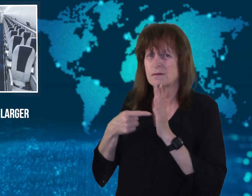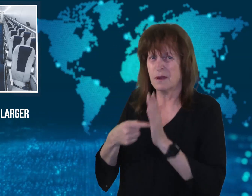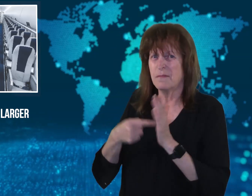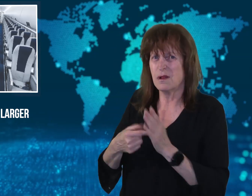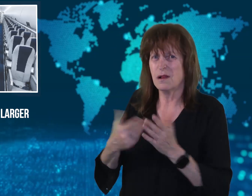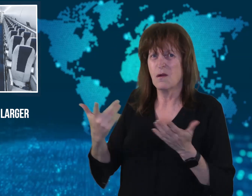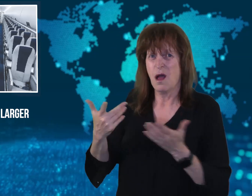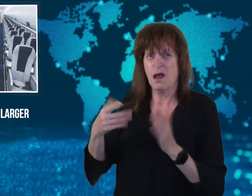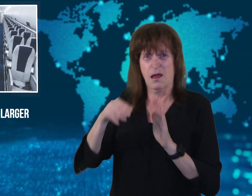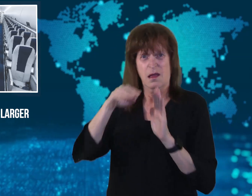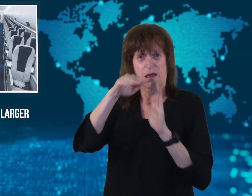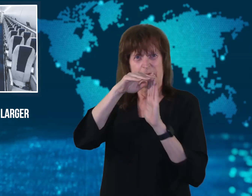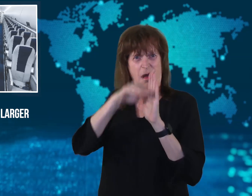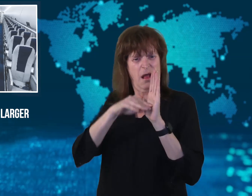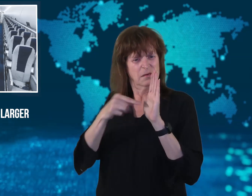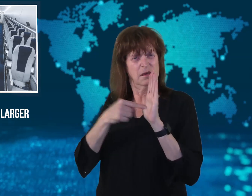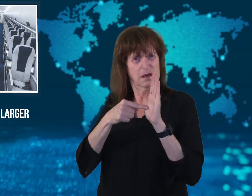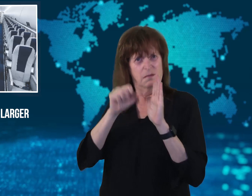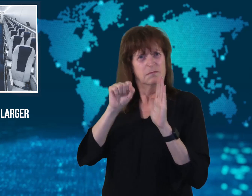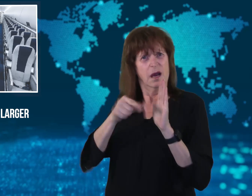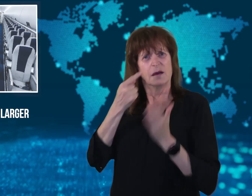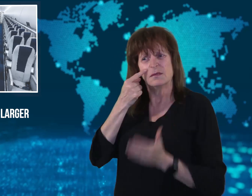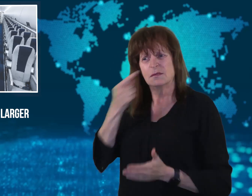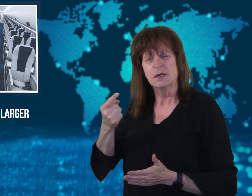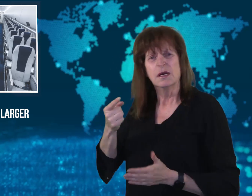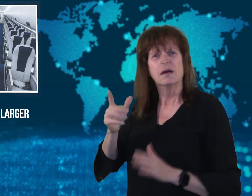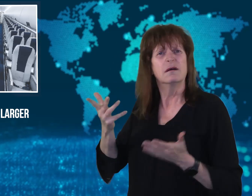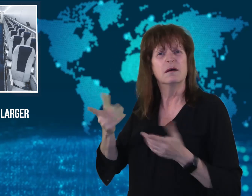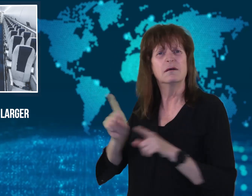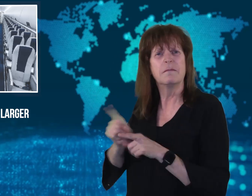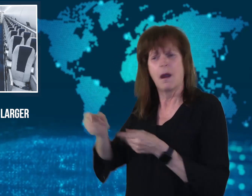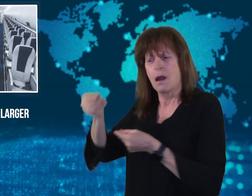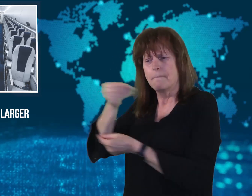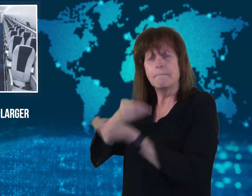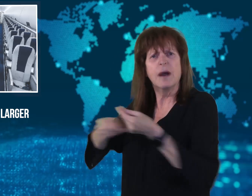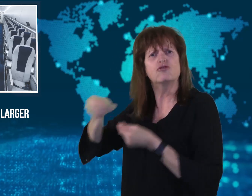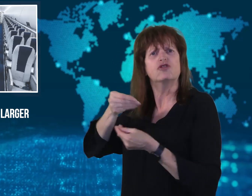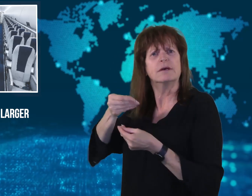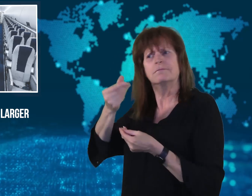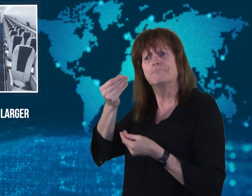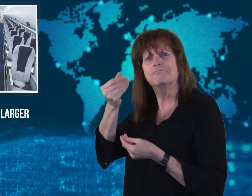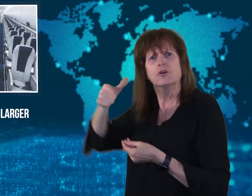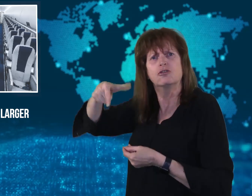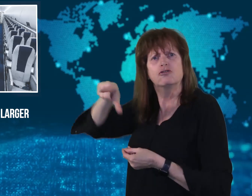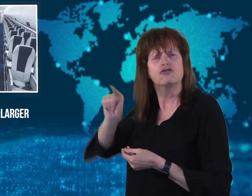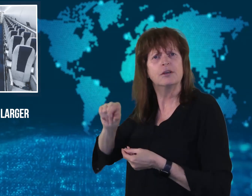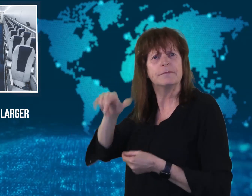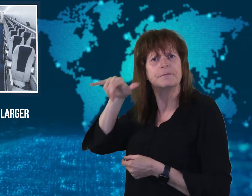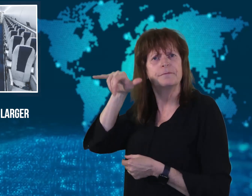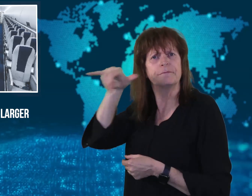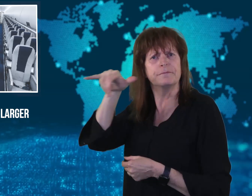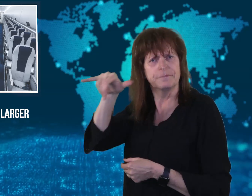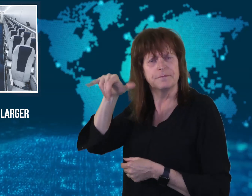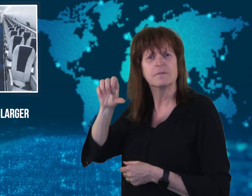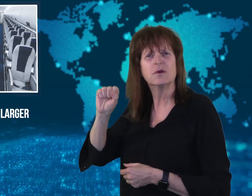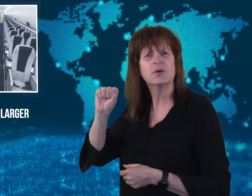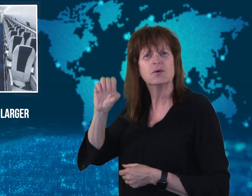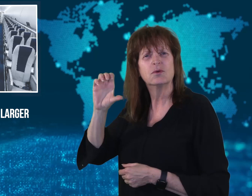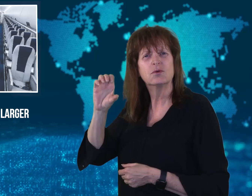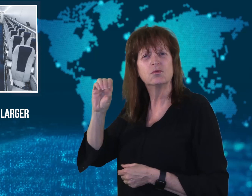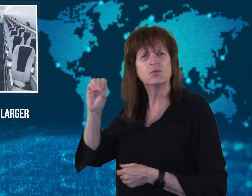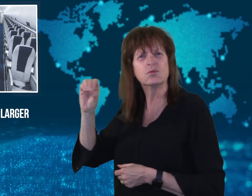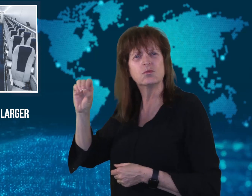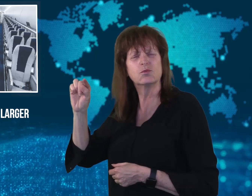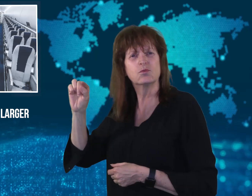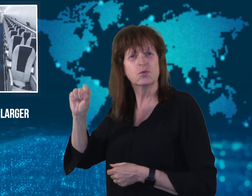An example of such a policy can be found on